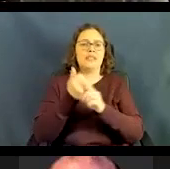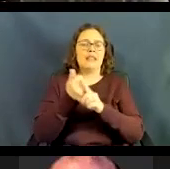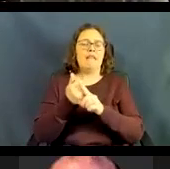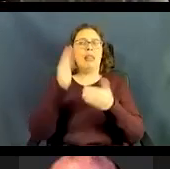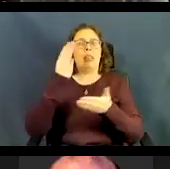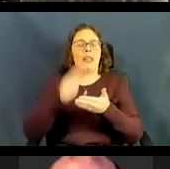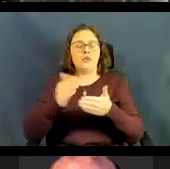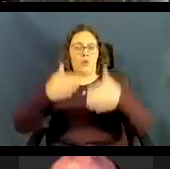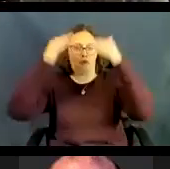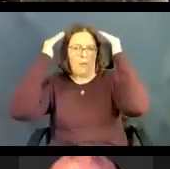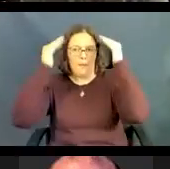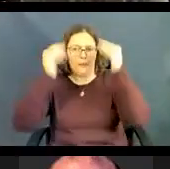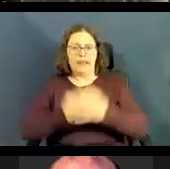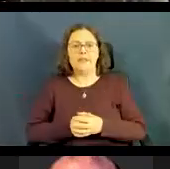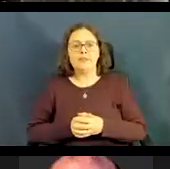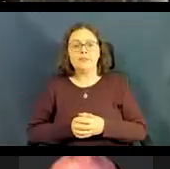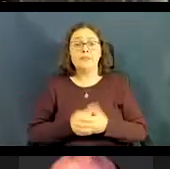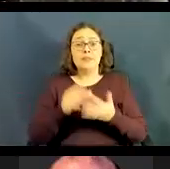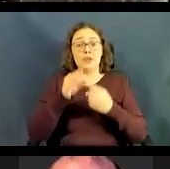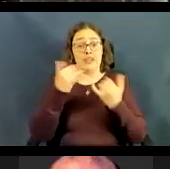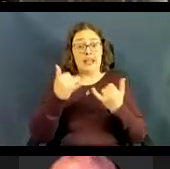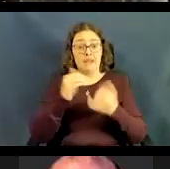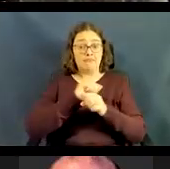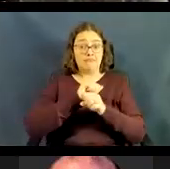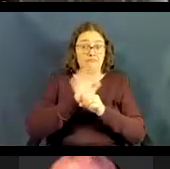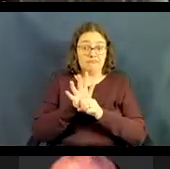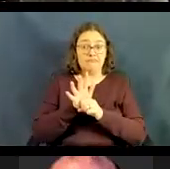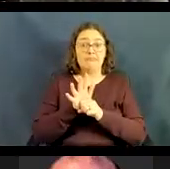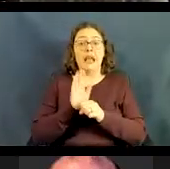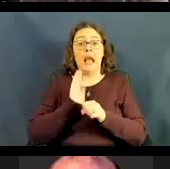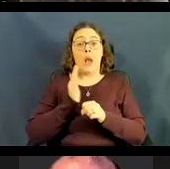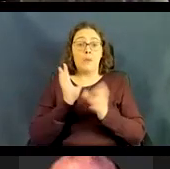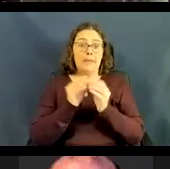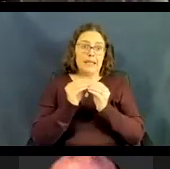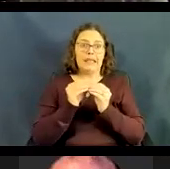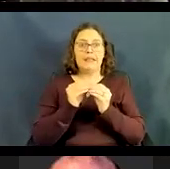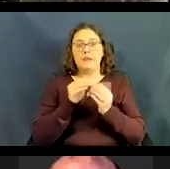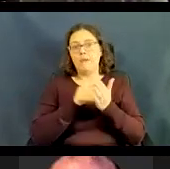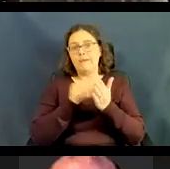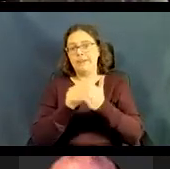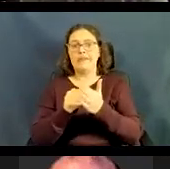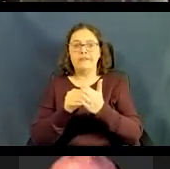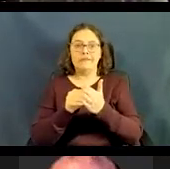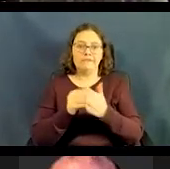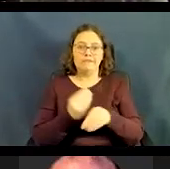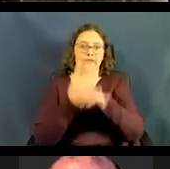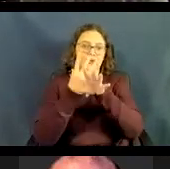Put in some verbiage, her name, email, phone number. And a few other items. Which I will also show you how to do.